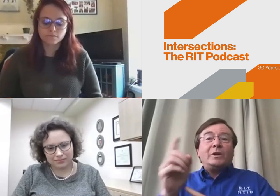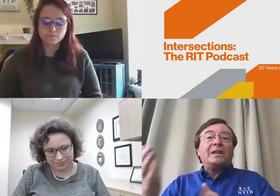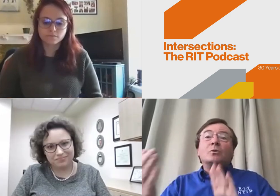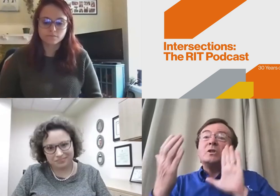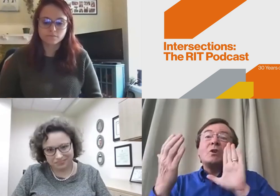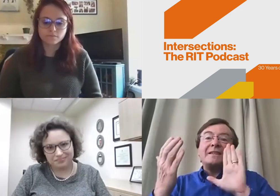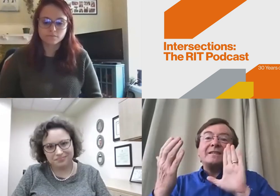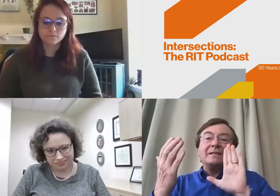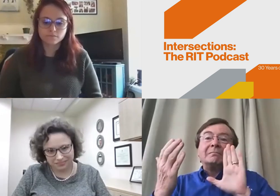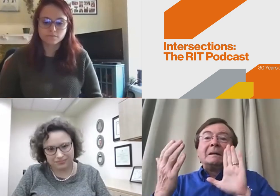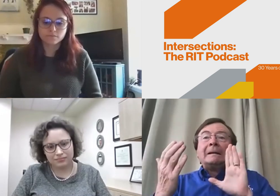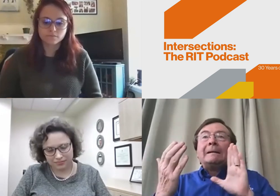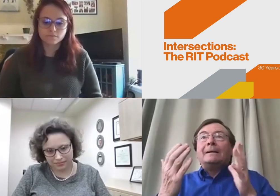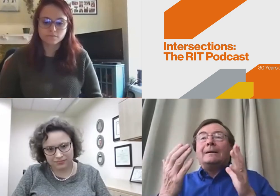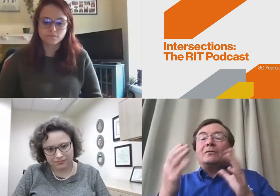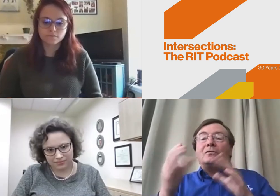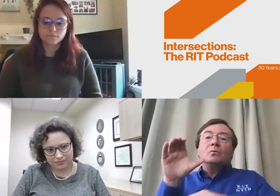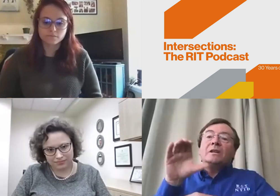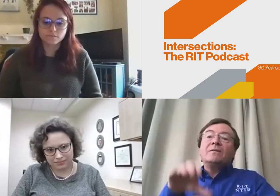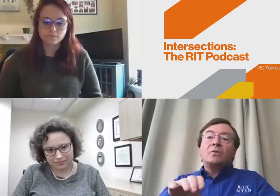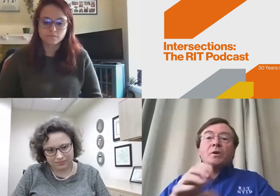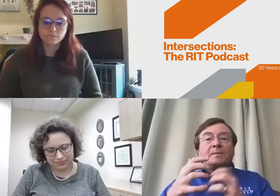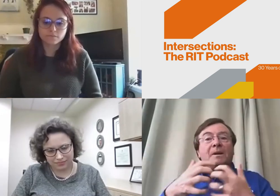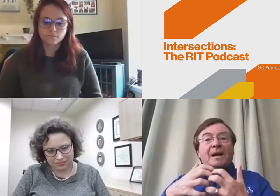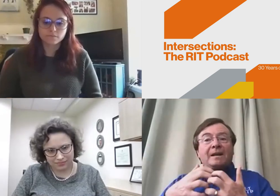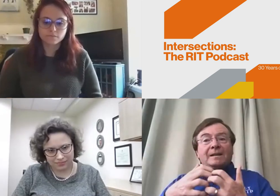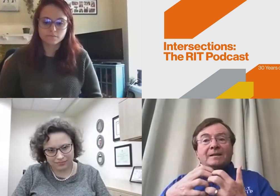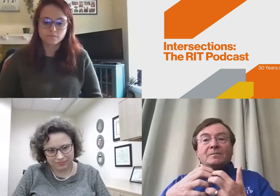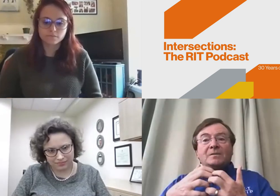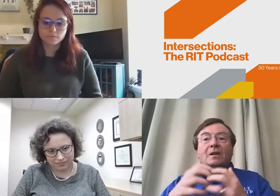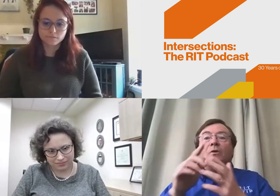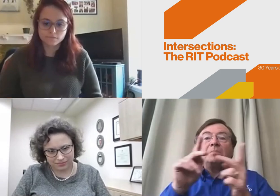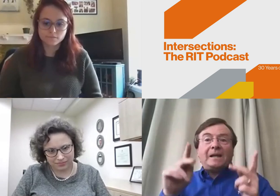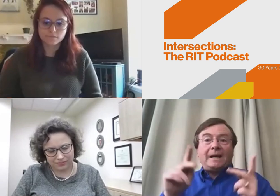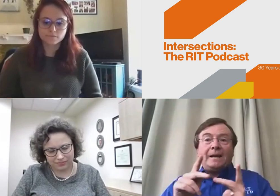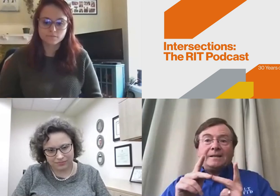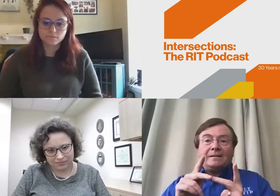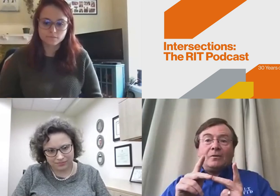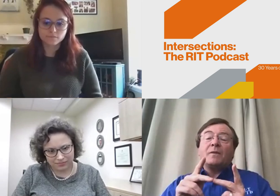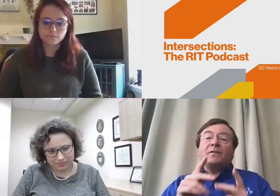need to address it through the enforcement mechanisms that are in place or, if those